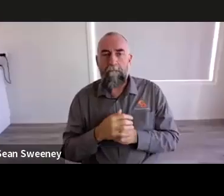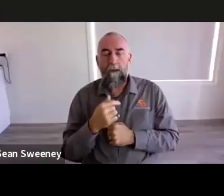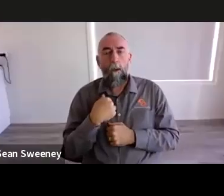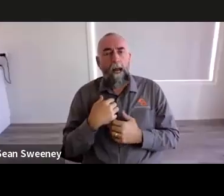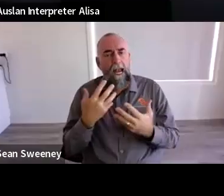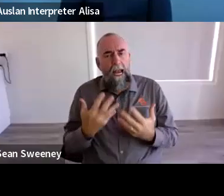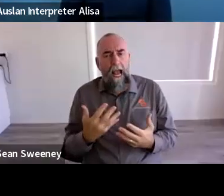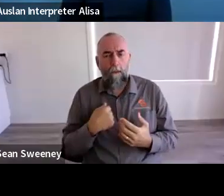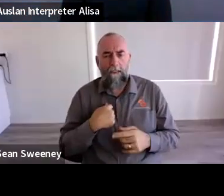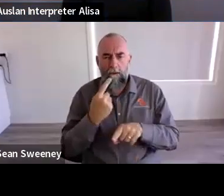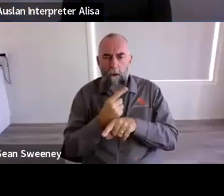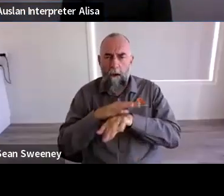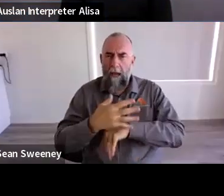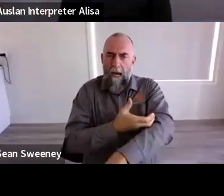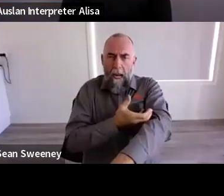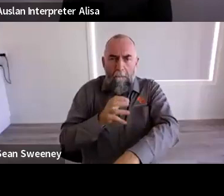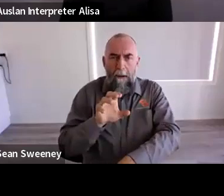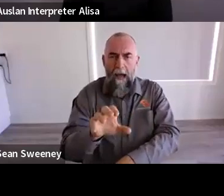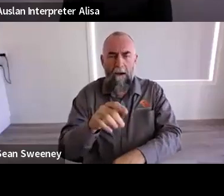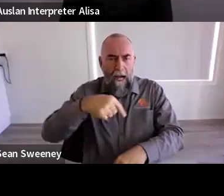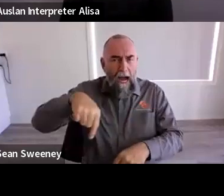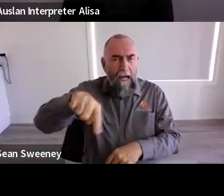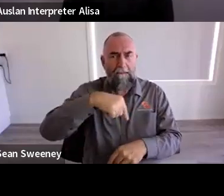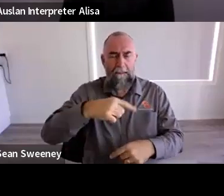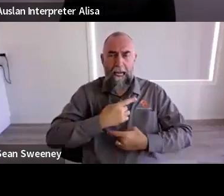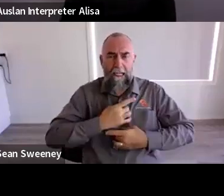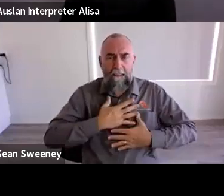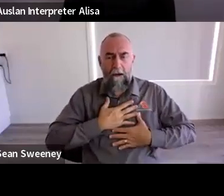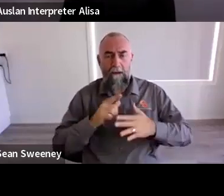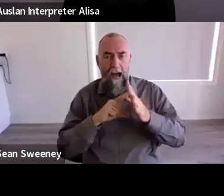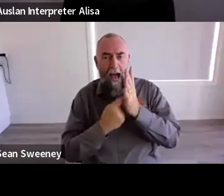our state government begins. For us, we're developing the code of ethics,